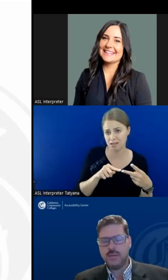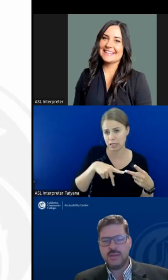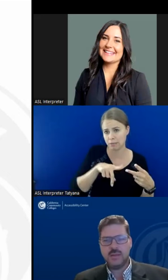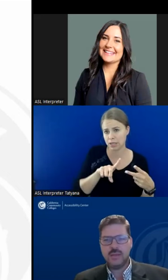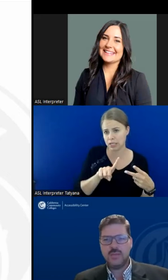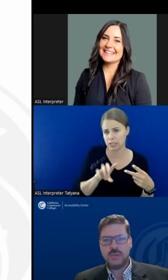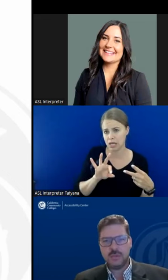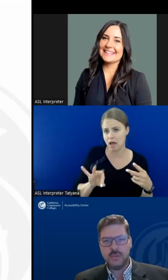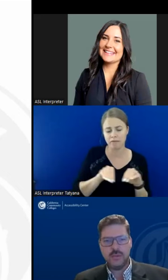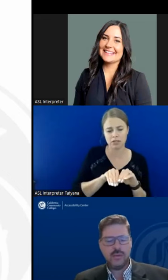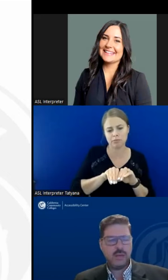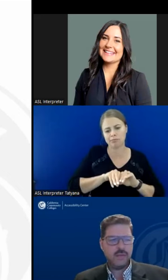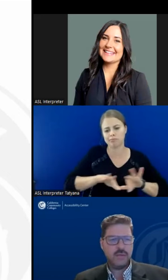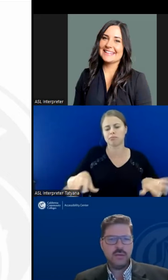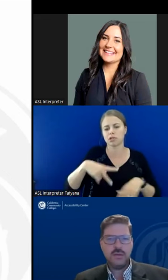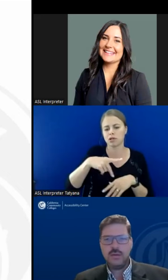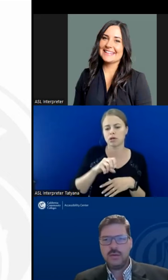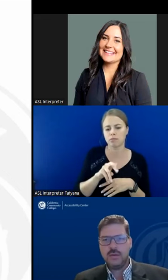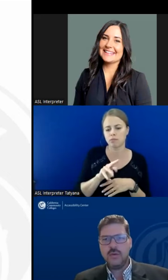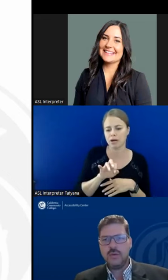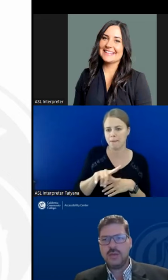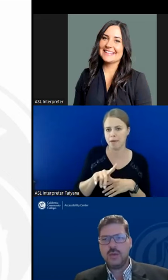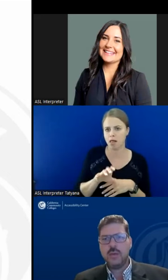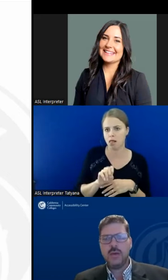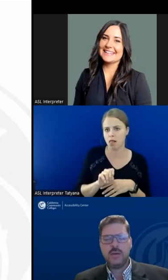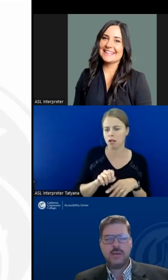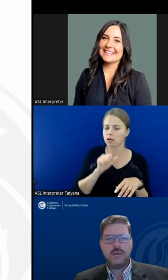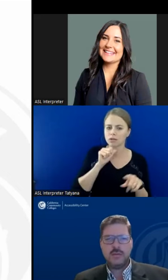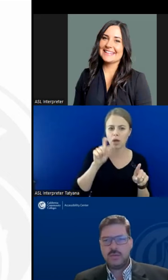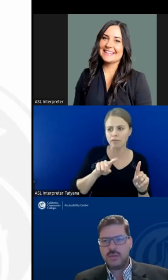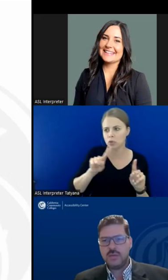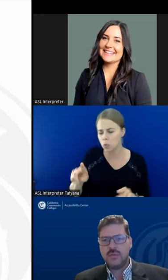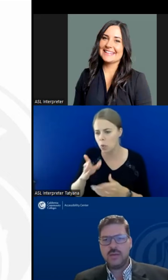it's portable, you don't have to go somewhere to a server